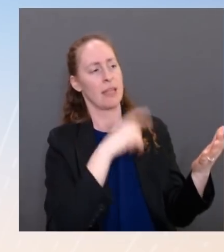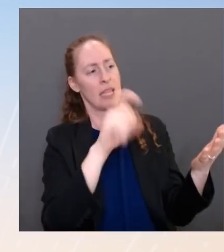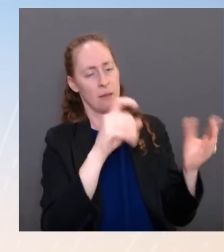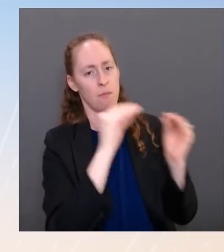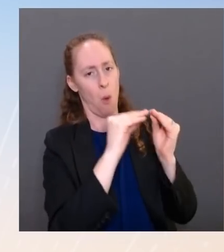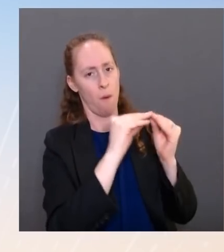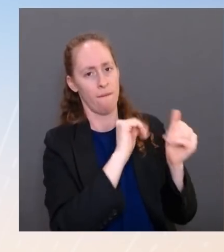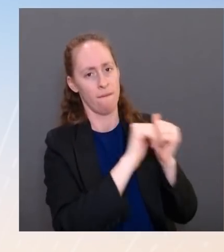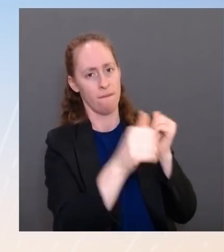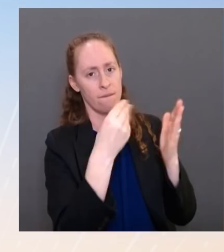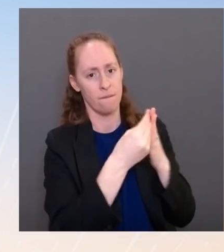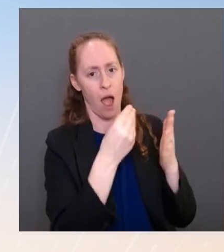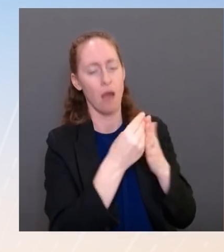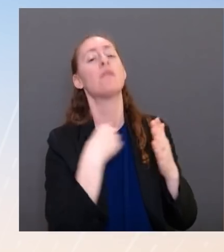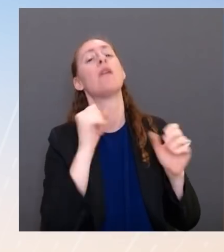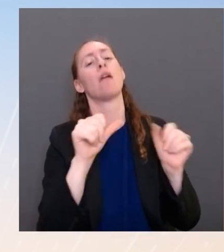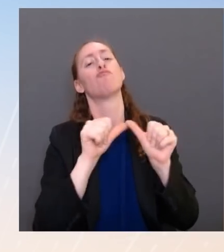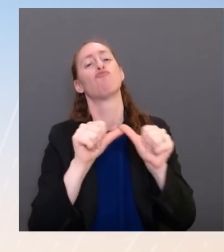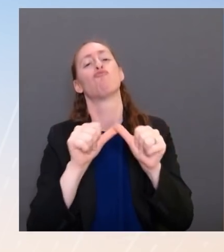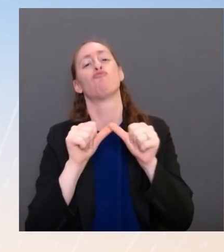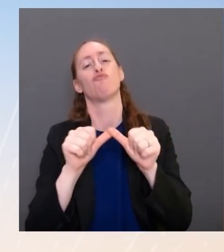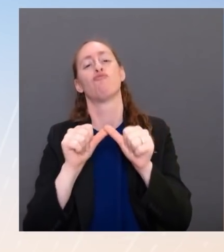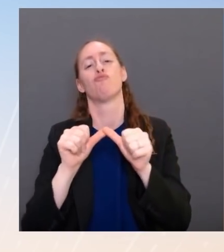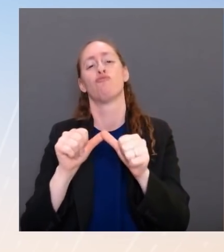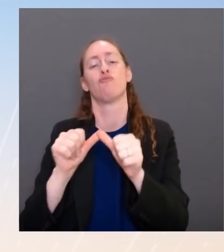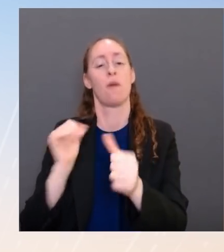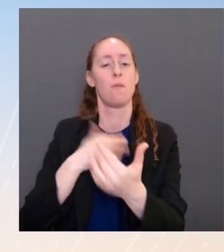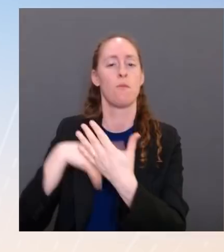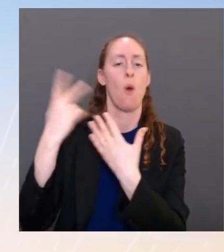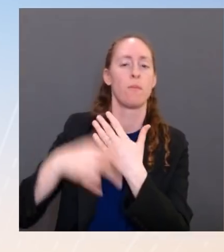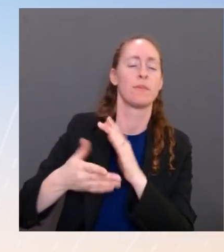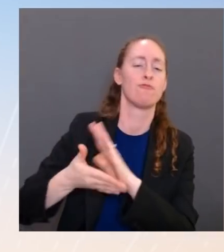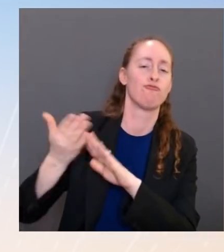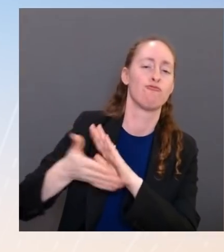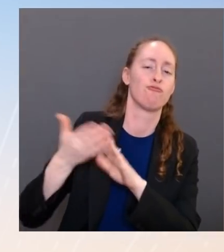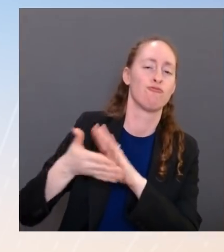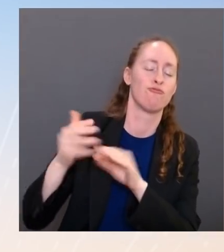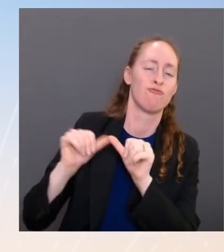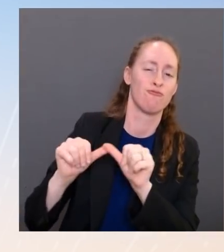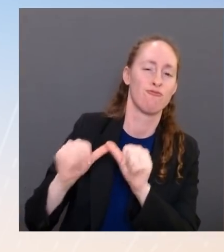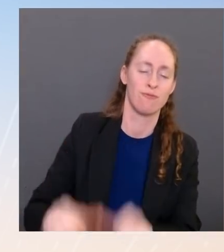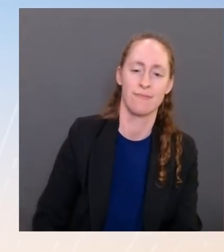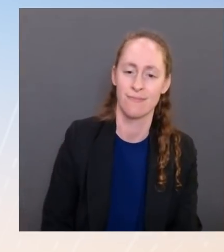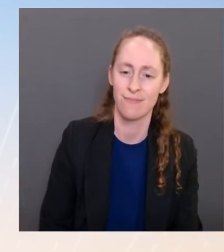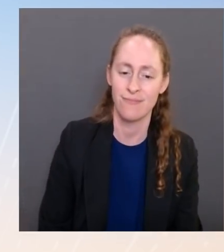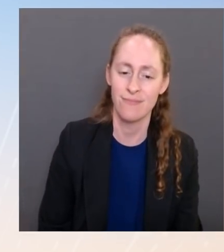The Press: If it takes a vote on Title 42, would the President be okay with a vote